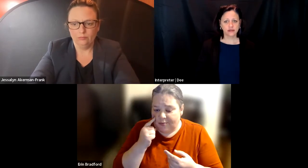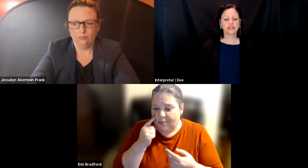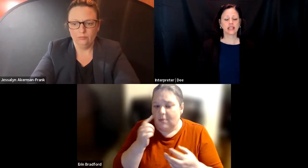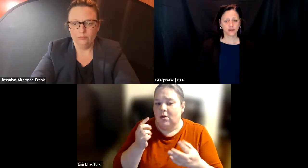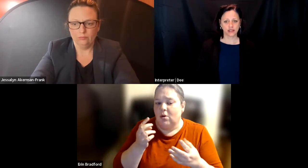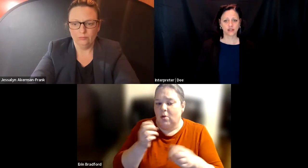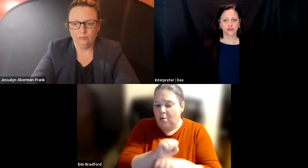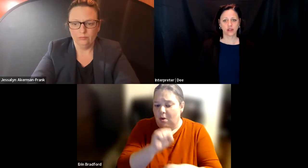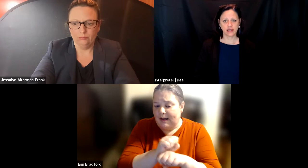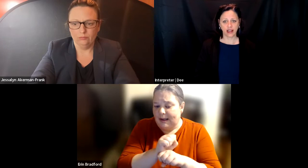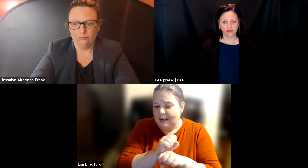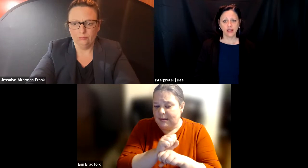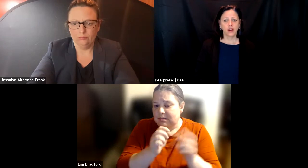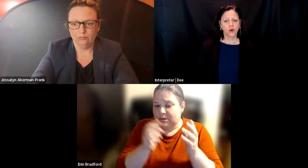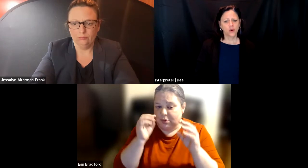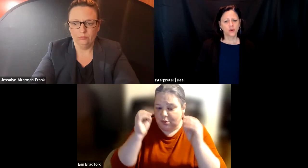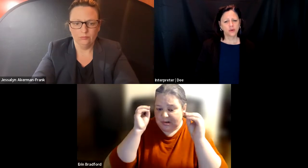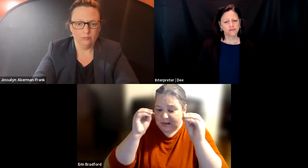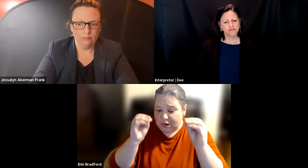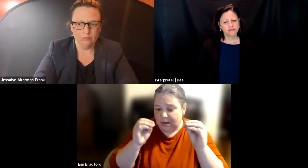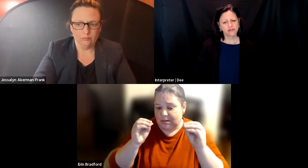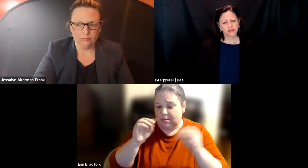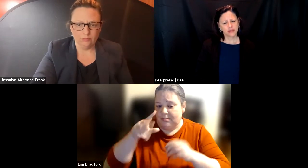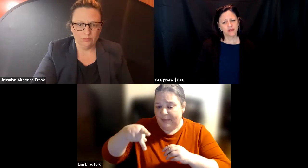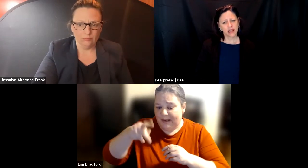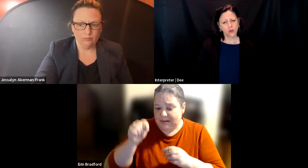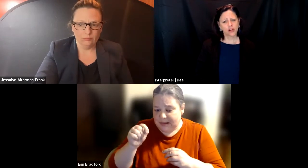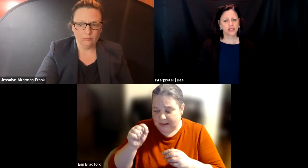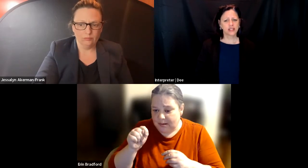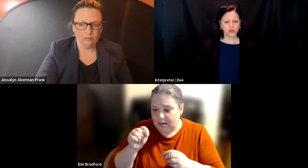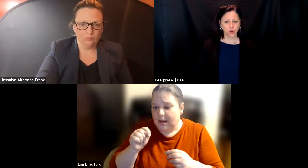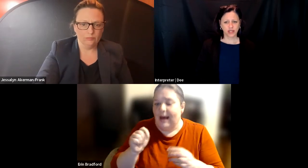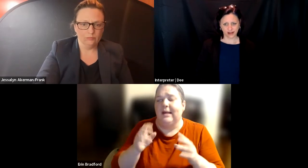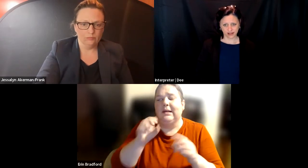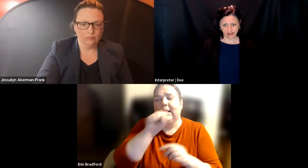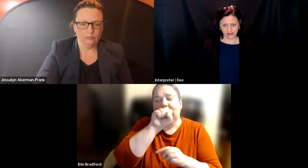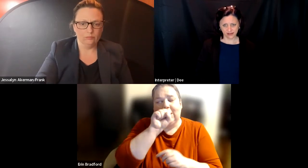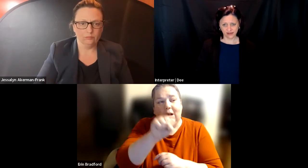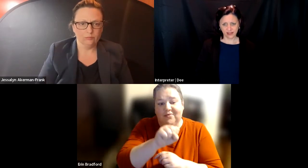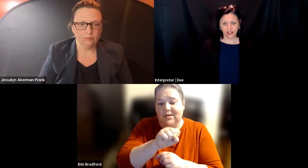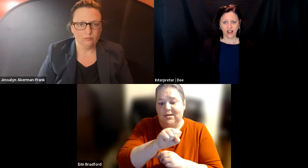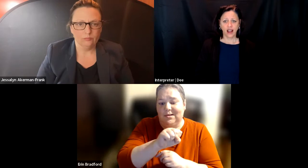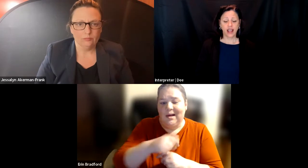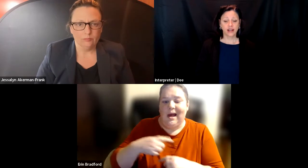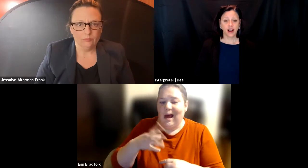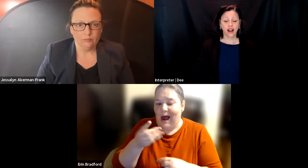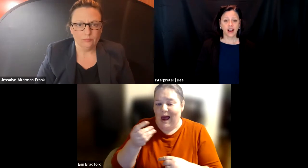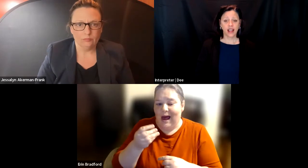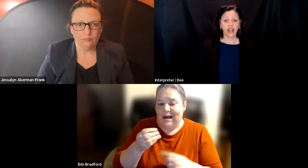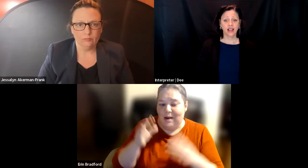learning ProTactile communication from the State. The State Services for the Deaf.